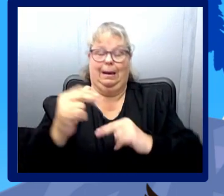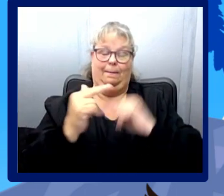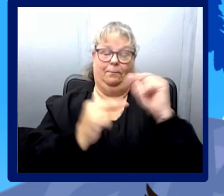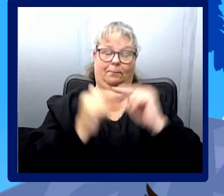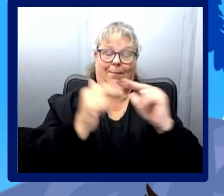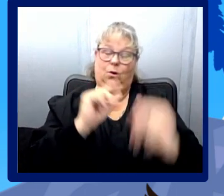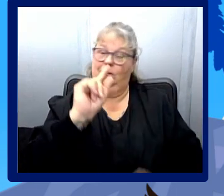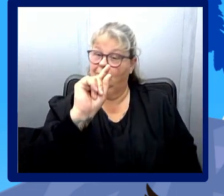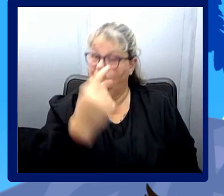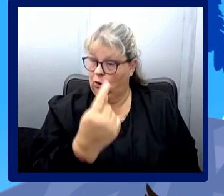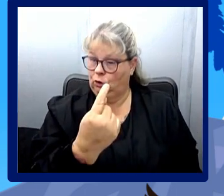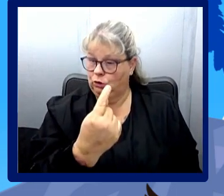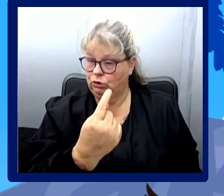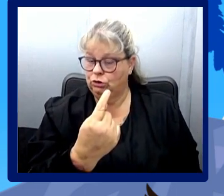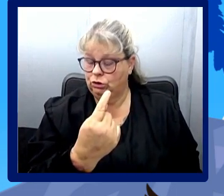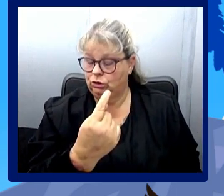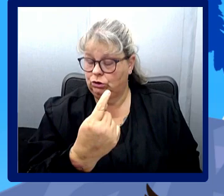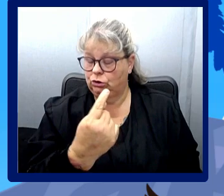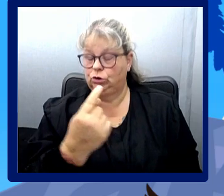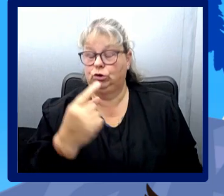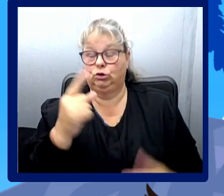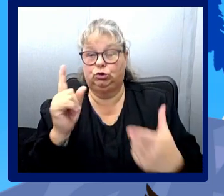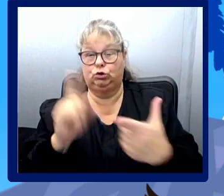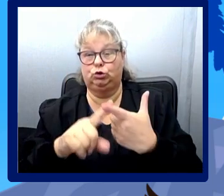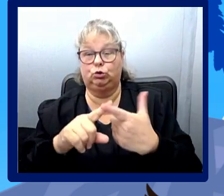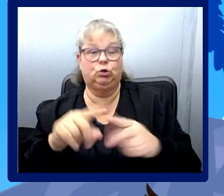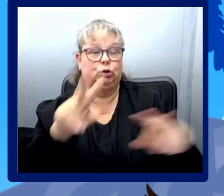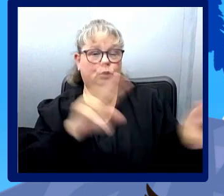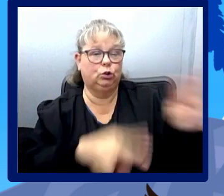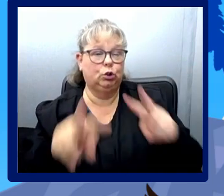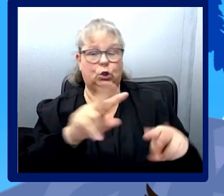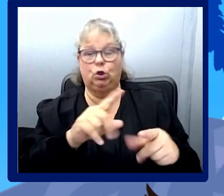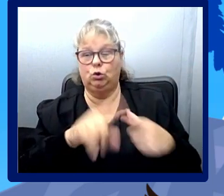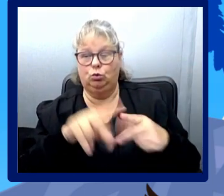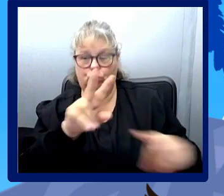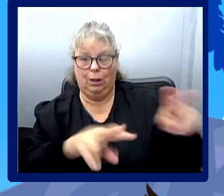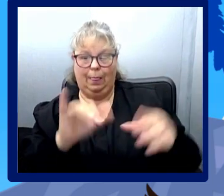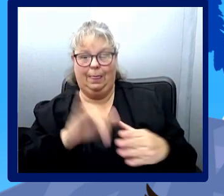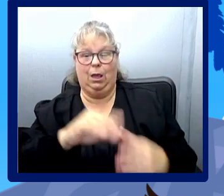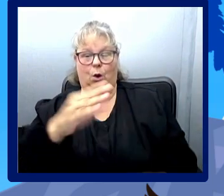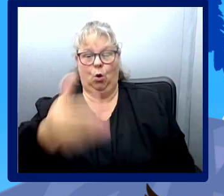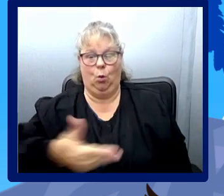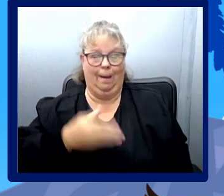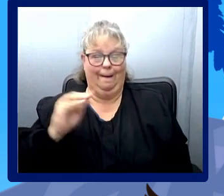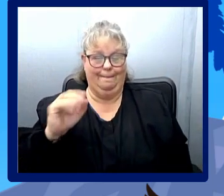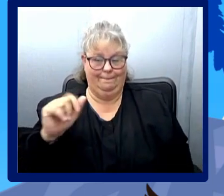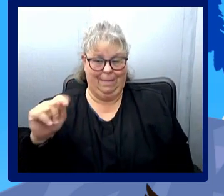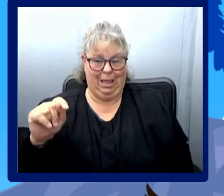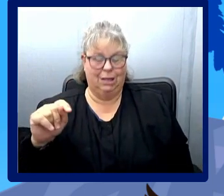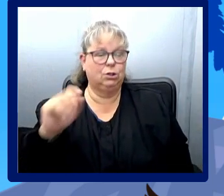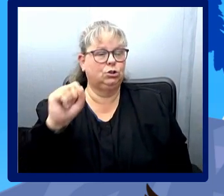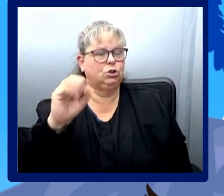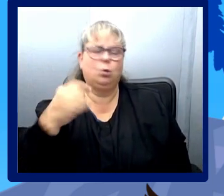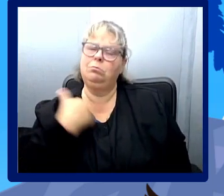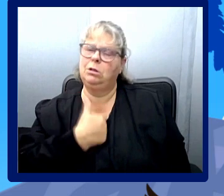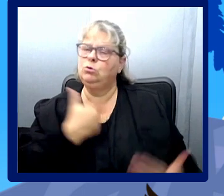See right here, you can see in this custom content type that we have several different nodes,